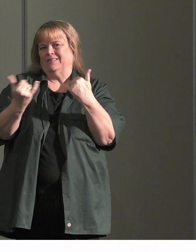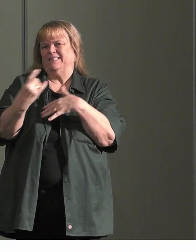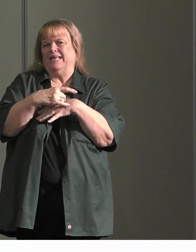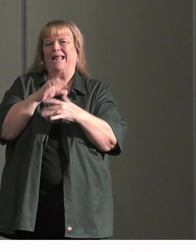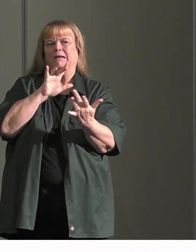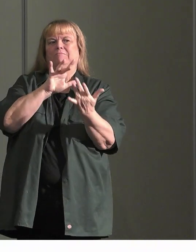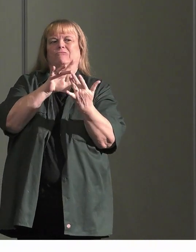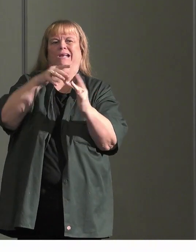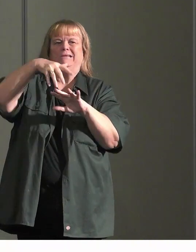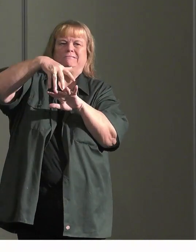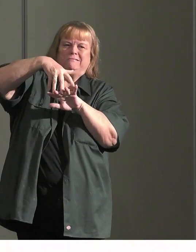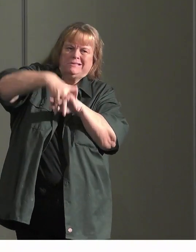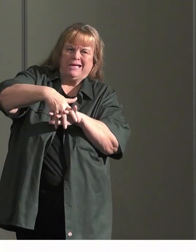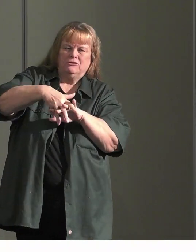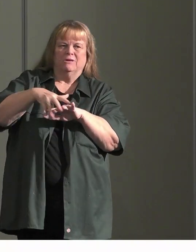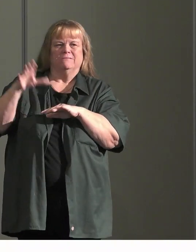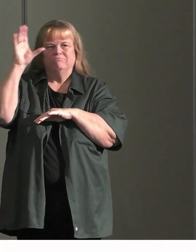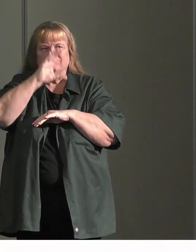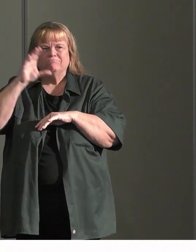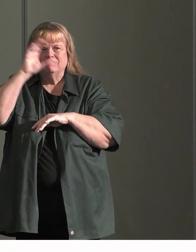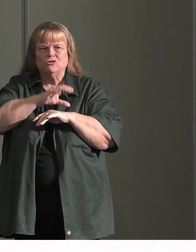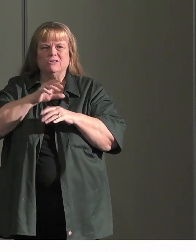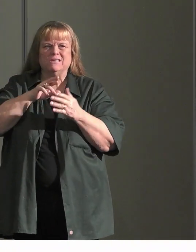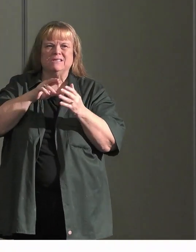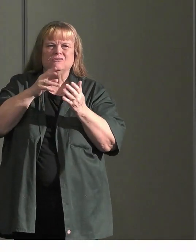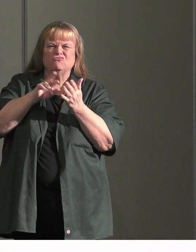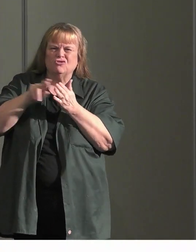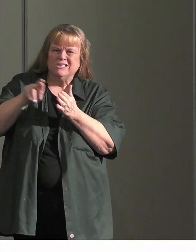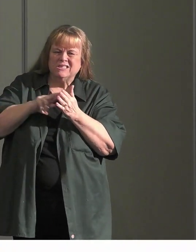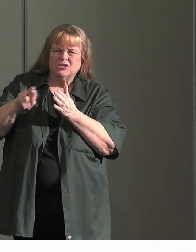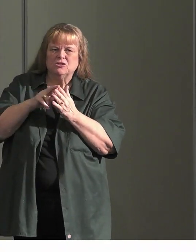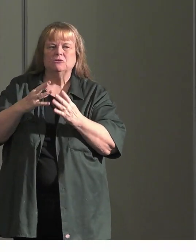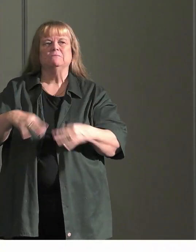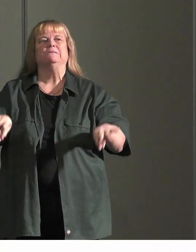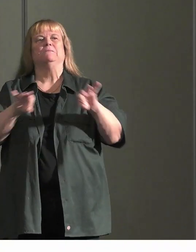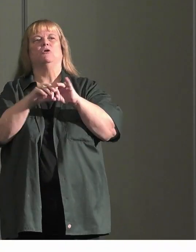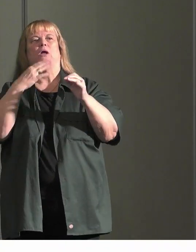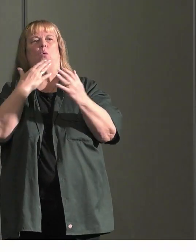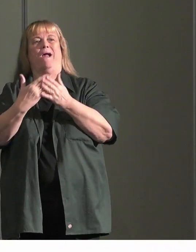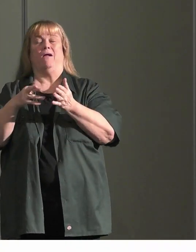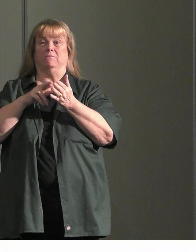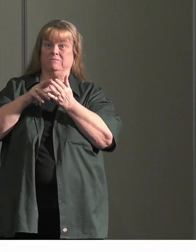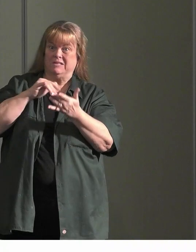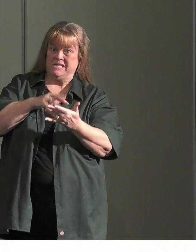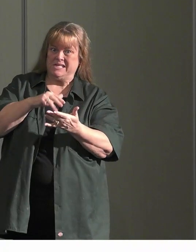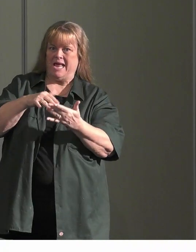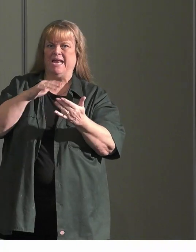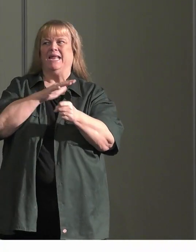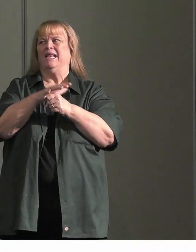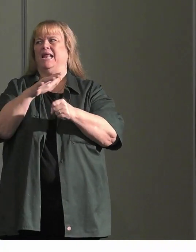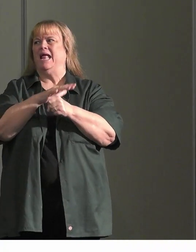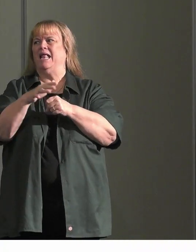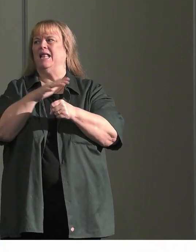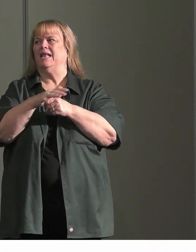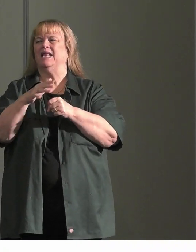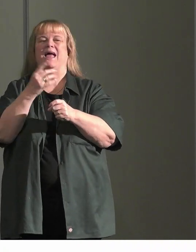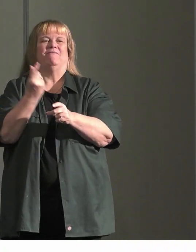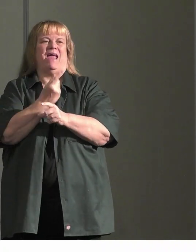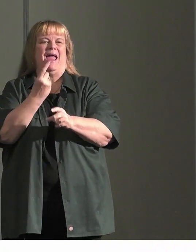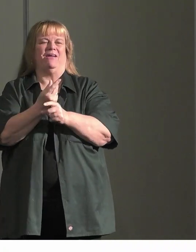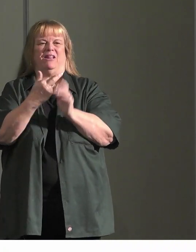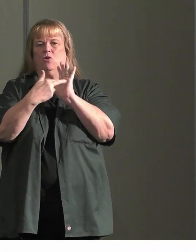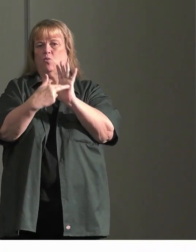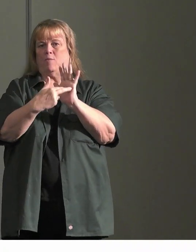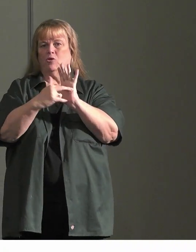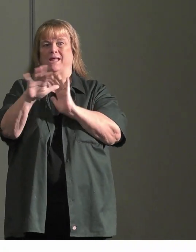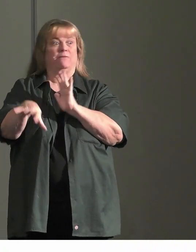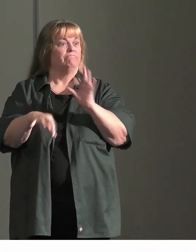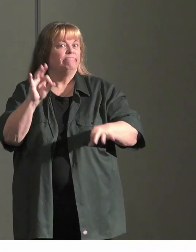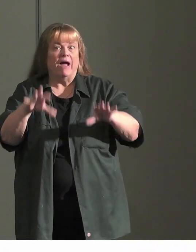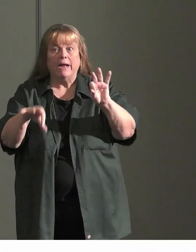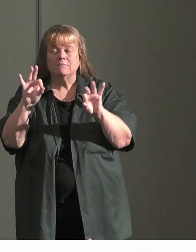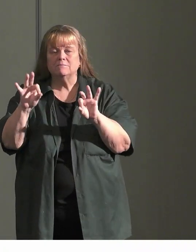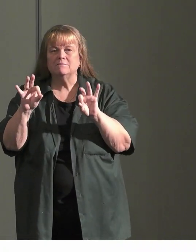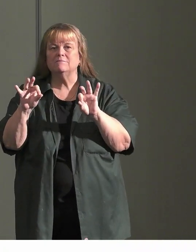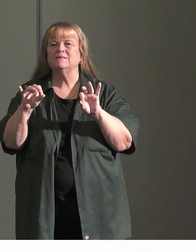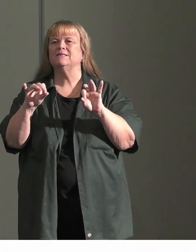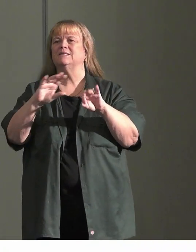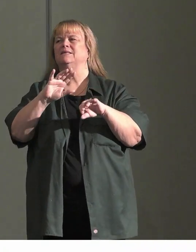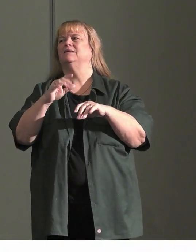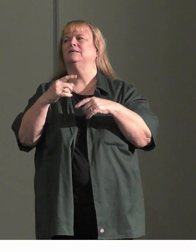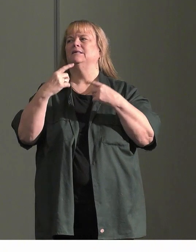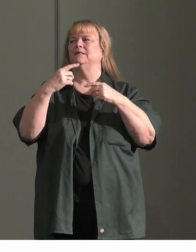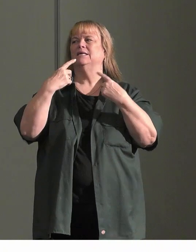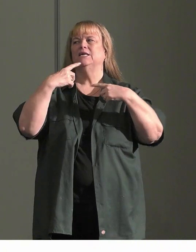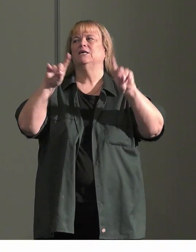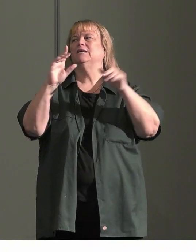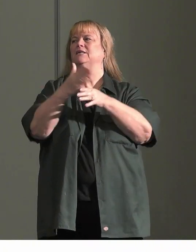Saturation Scoping Your Accessibility Research. Fable sets out to share their proven best